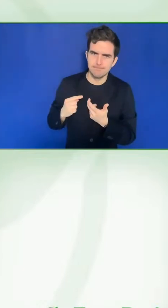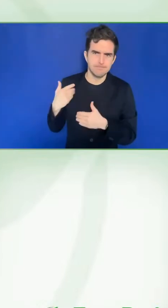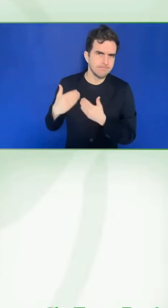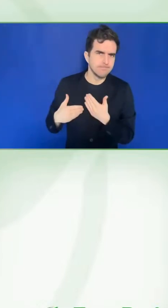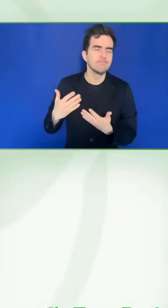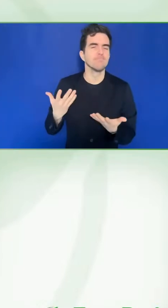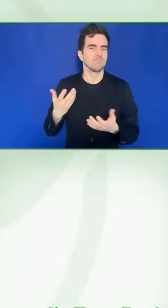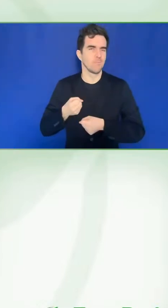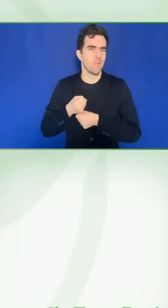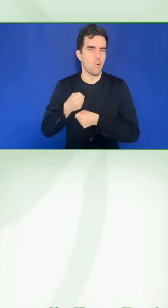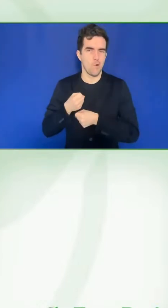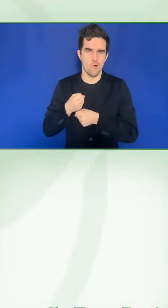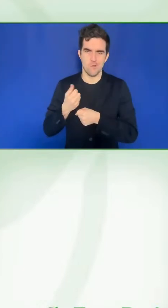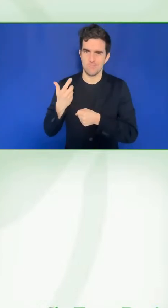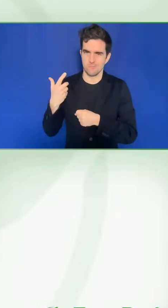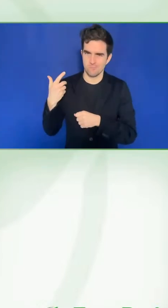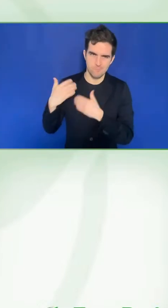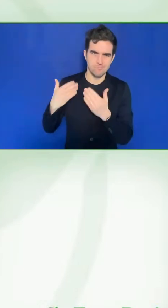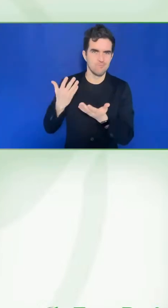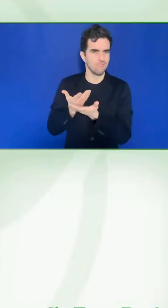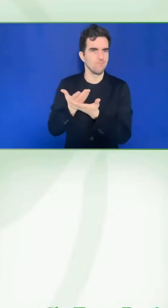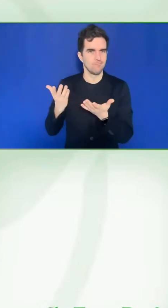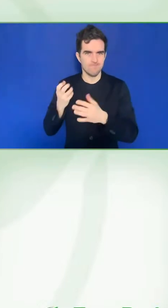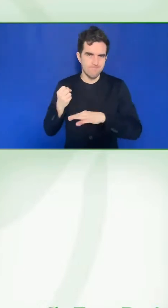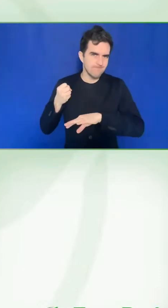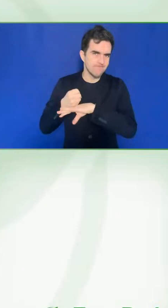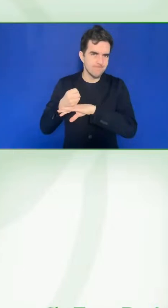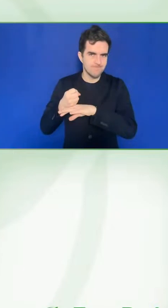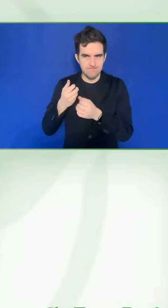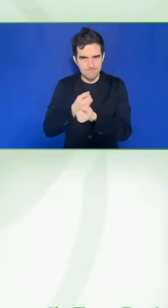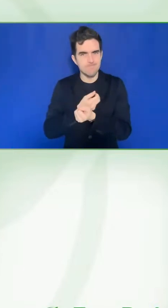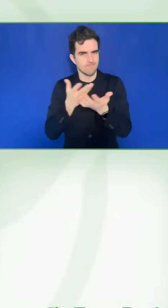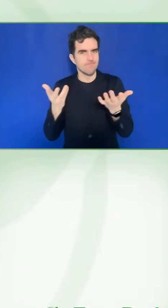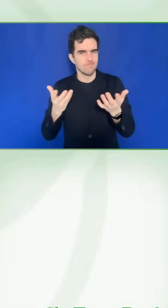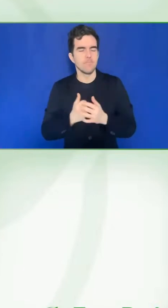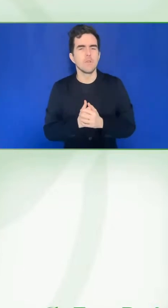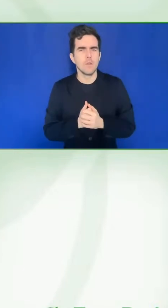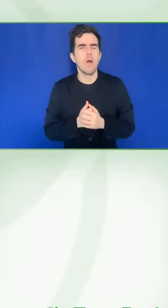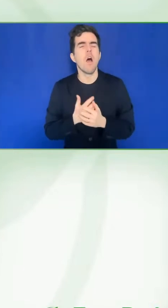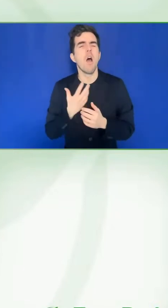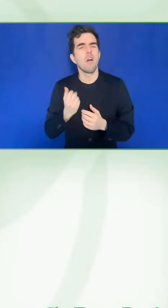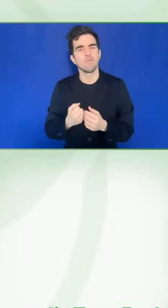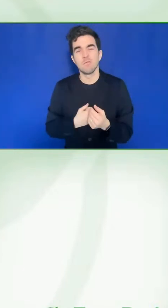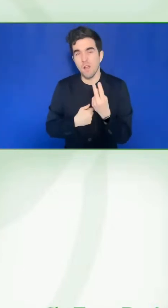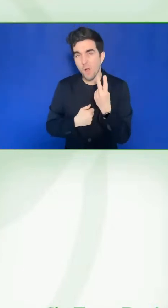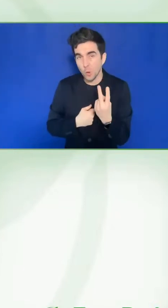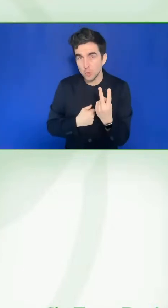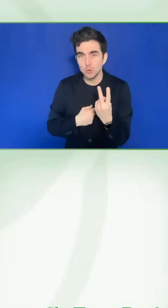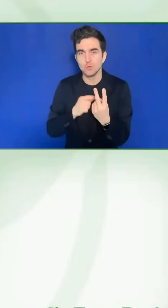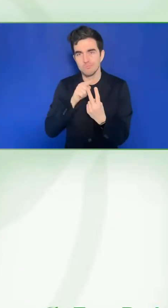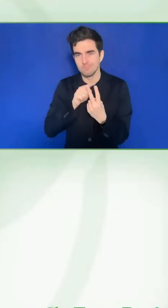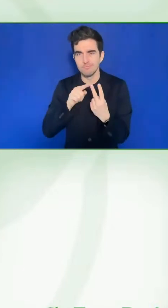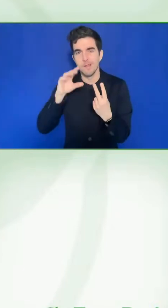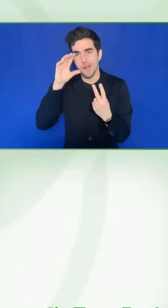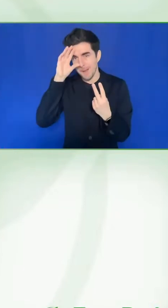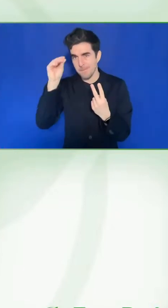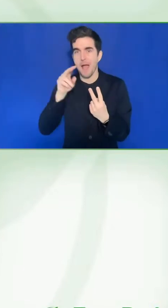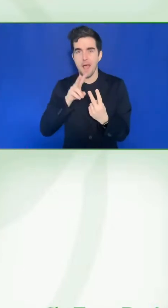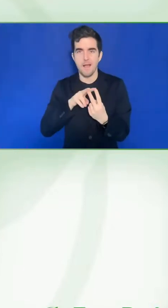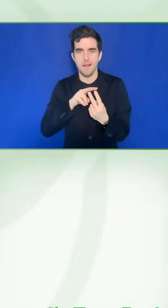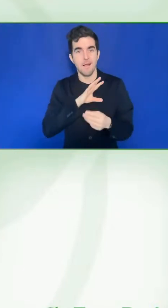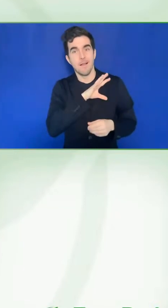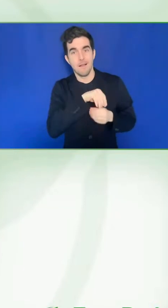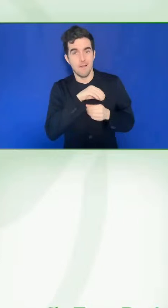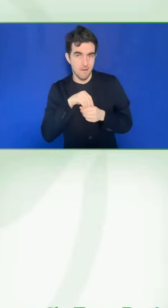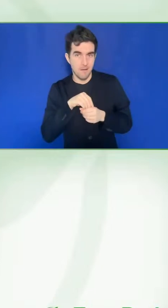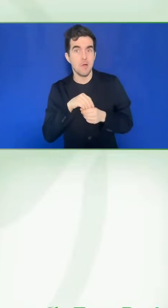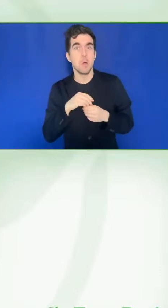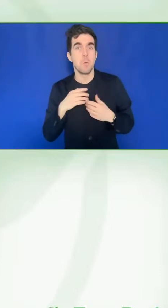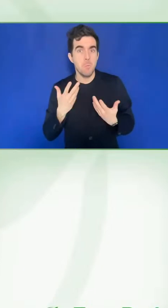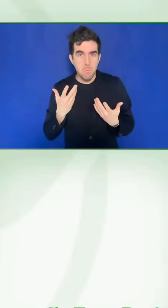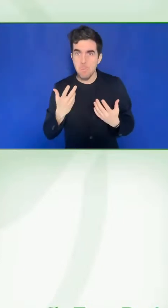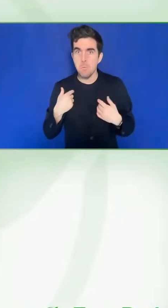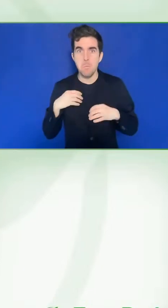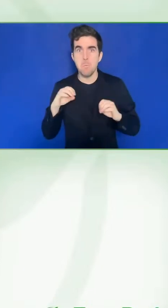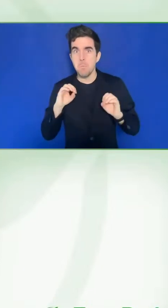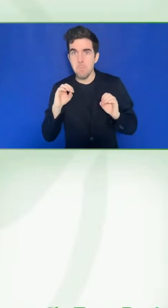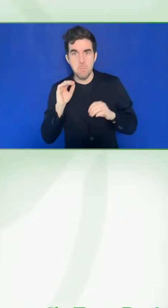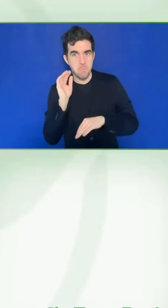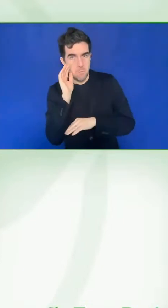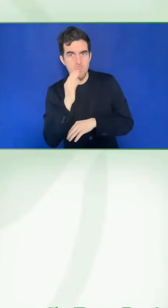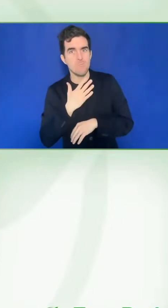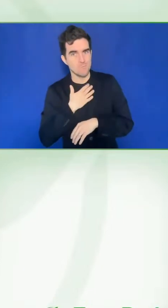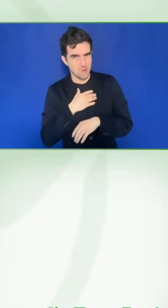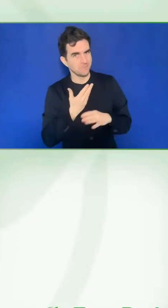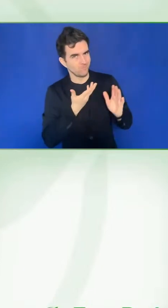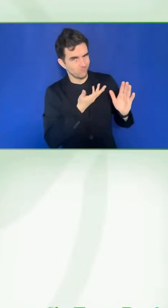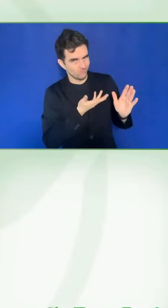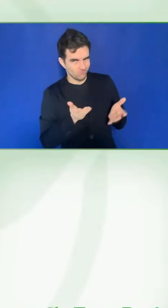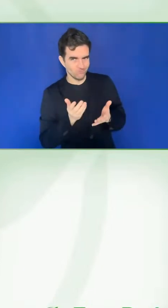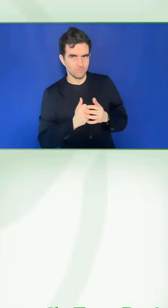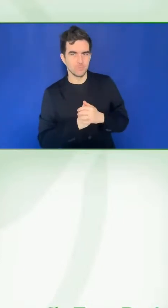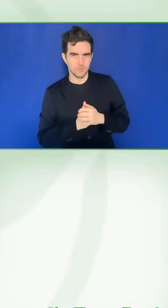To do that, we have long supported , which is a network of 500 CEOs, committed